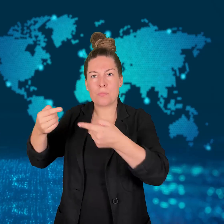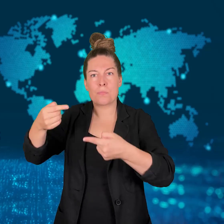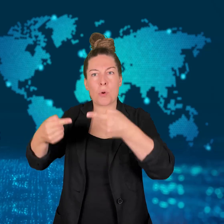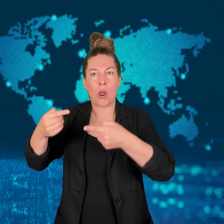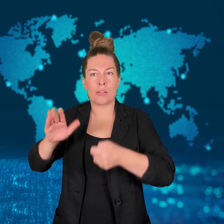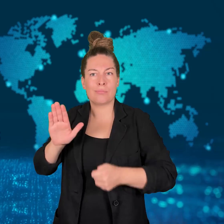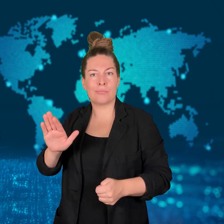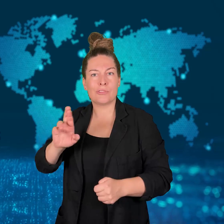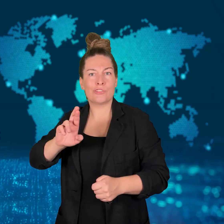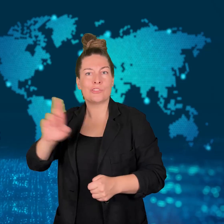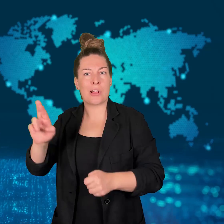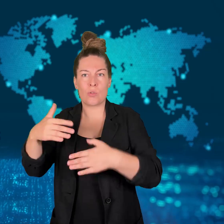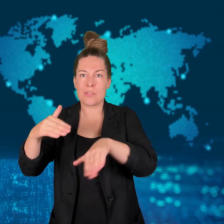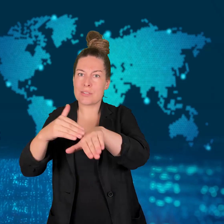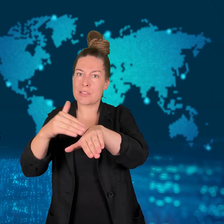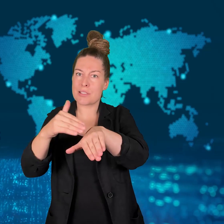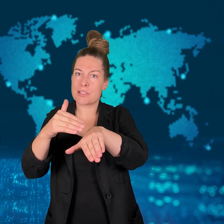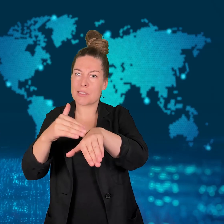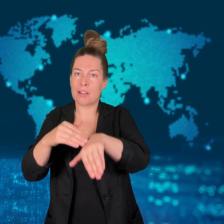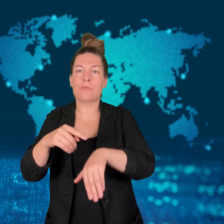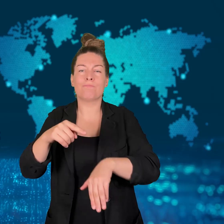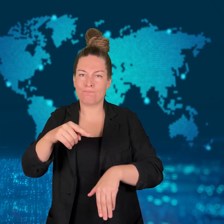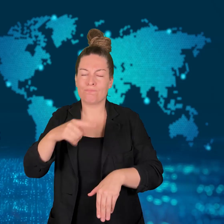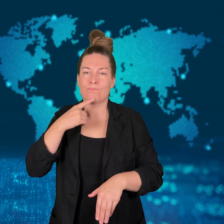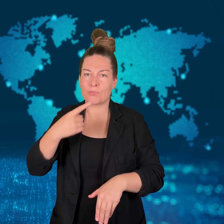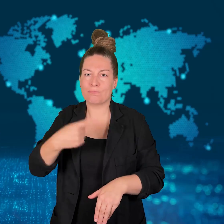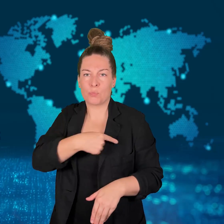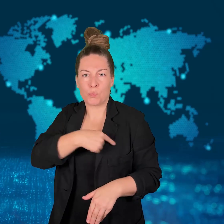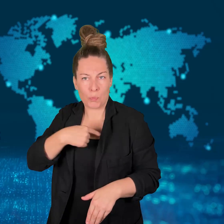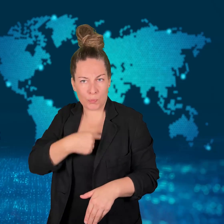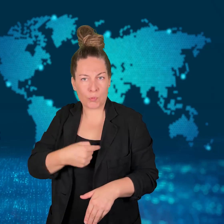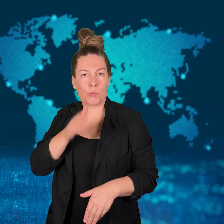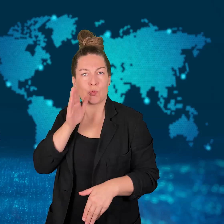from the far right.